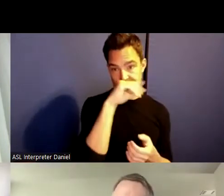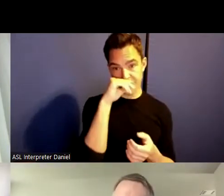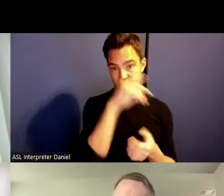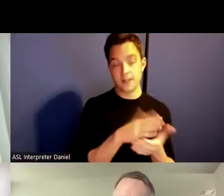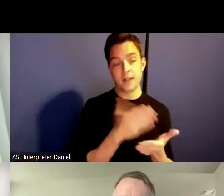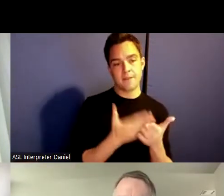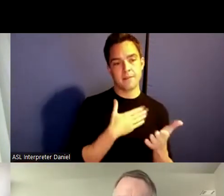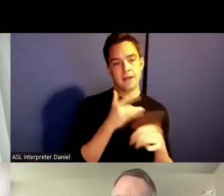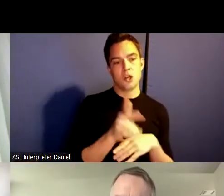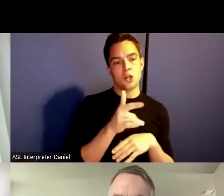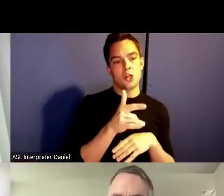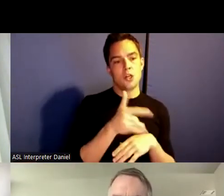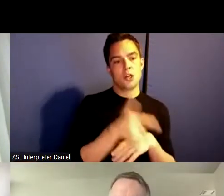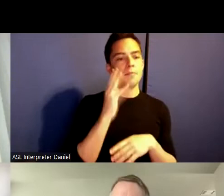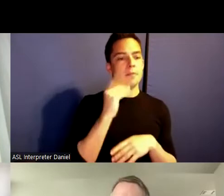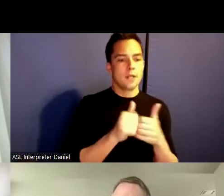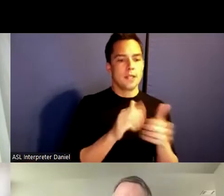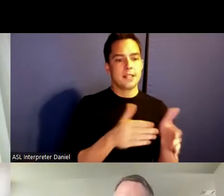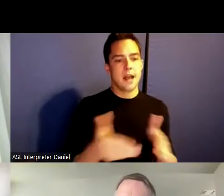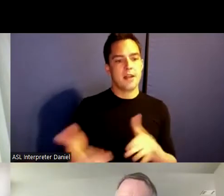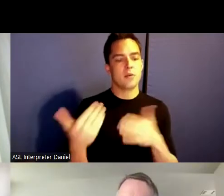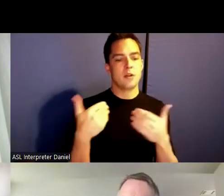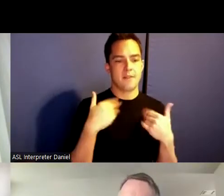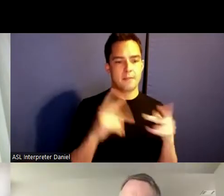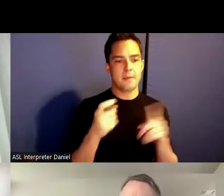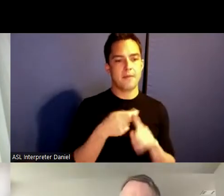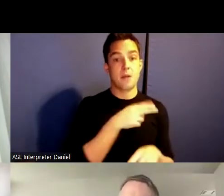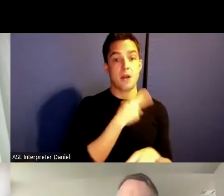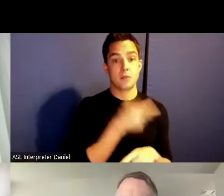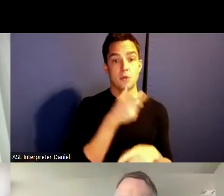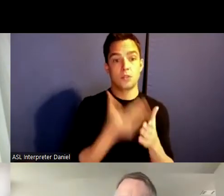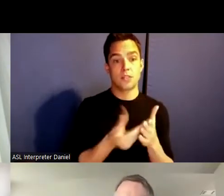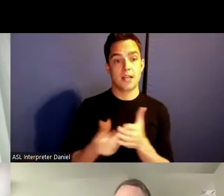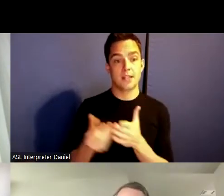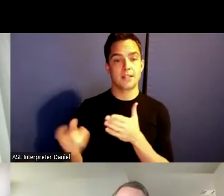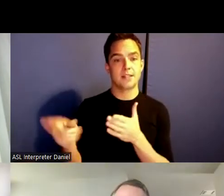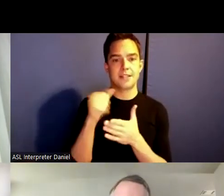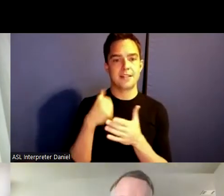early experiences with death were had we're having people from the hospital who died and didn't have family having been